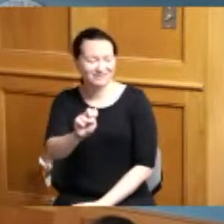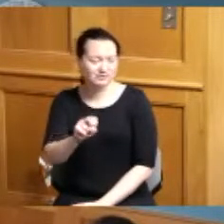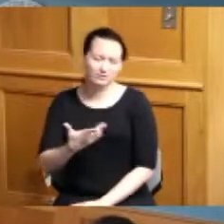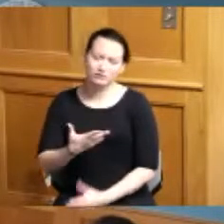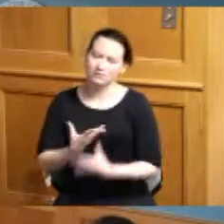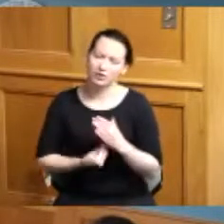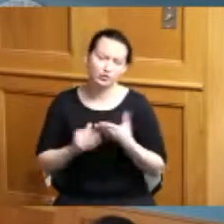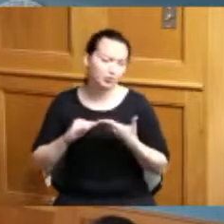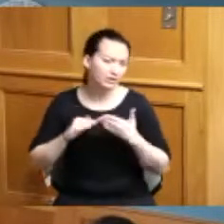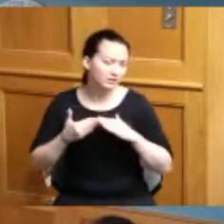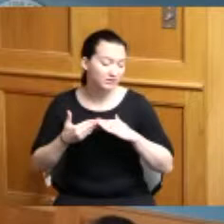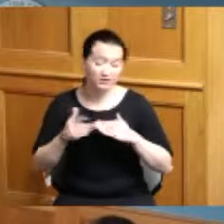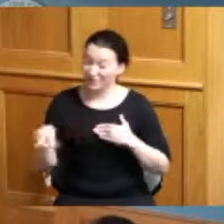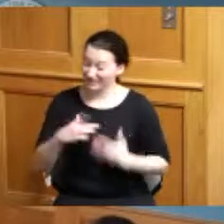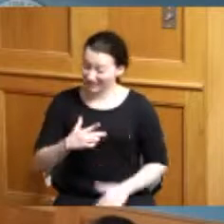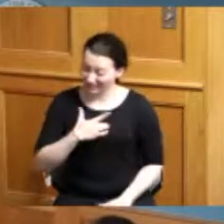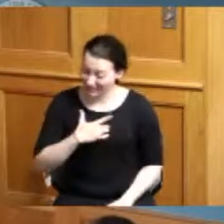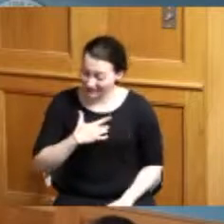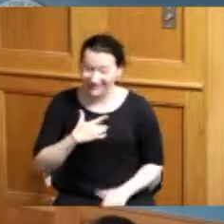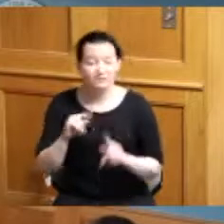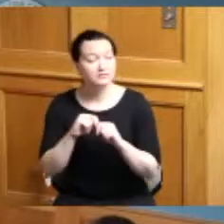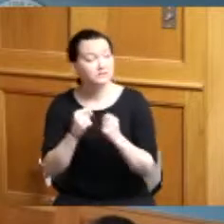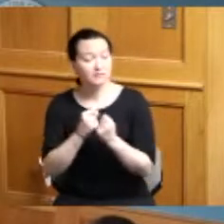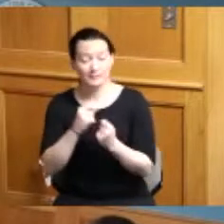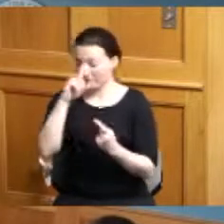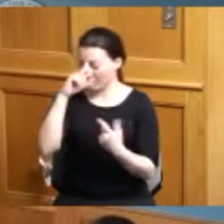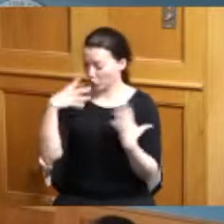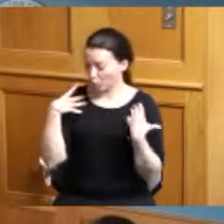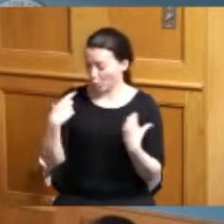I know you all feel that we've got the the team from the mental health and Recovery Services Board